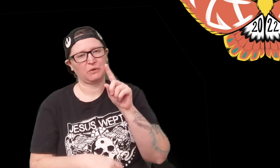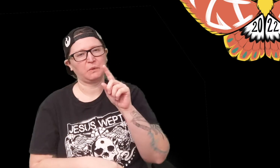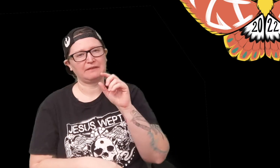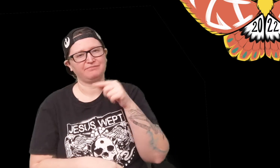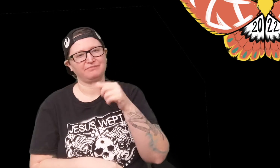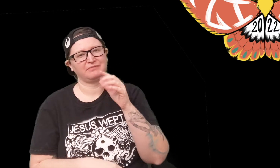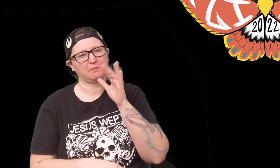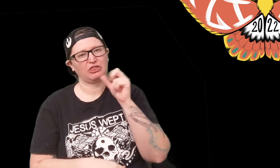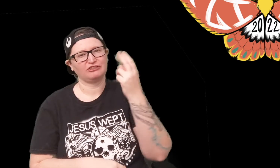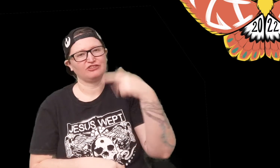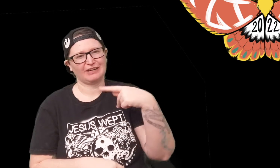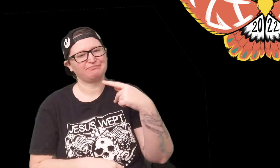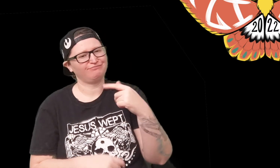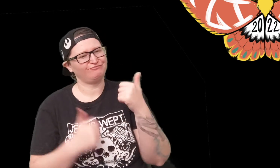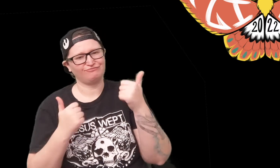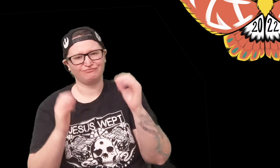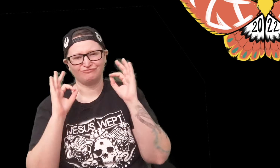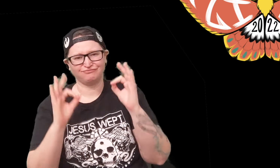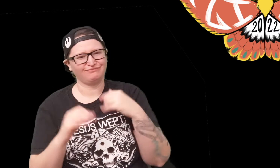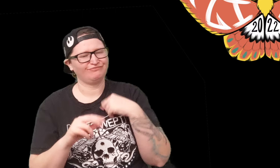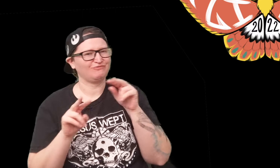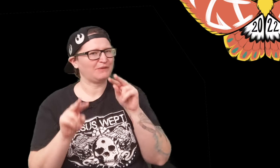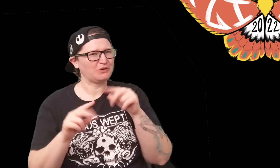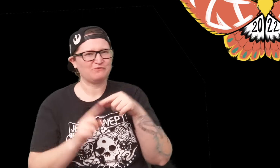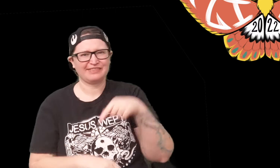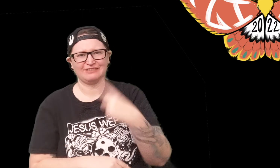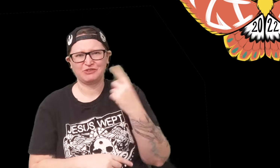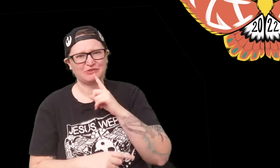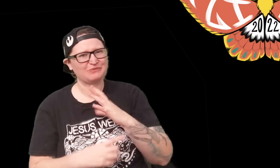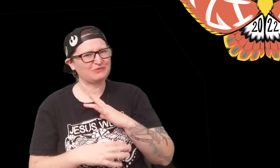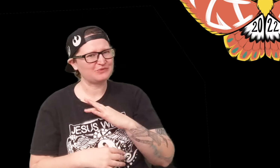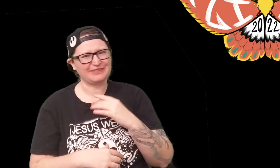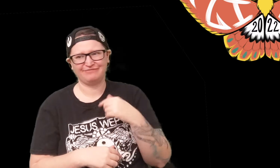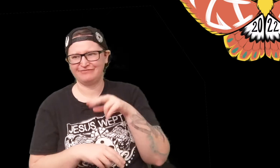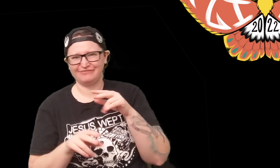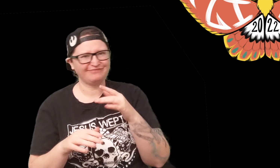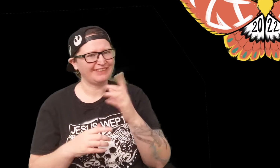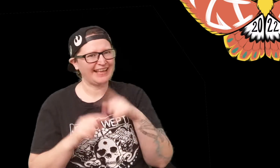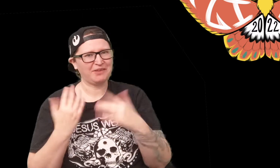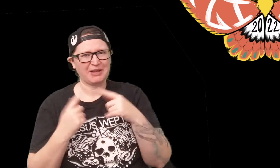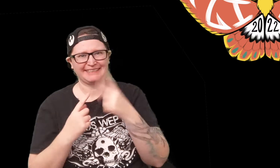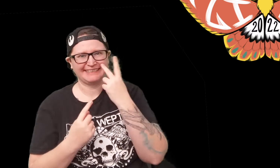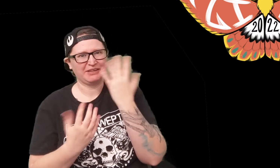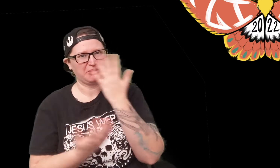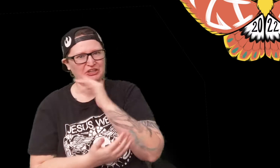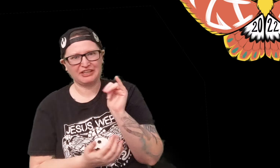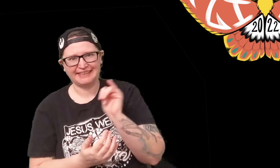a perfect fit for Mothership so I really look forward to this one as well I just i can't wait